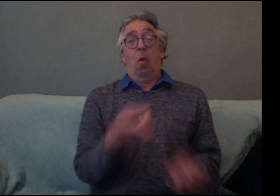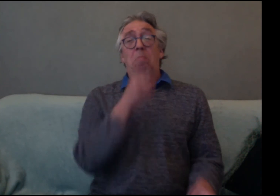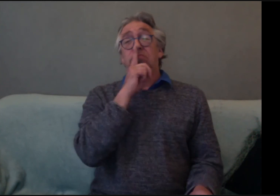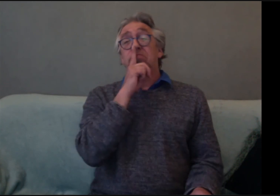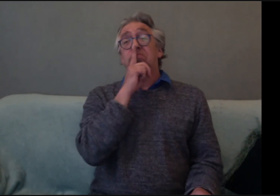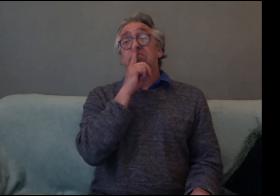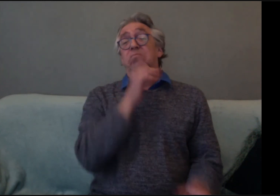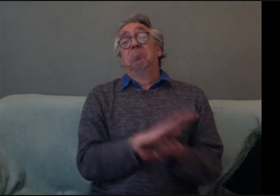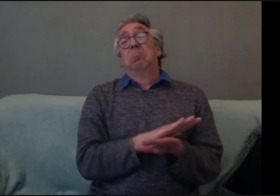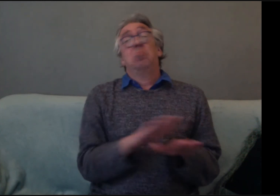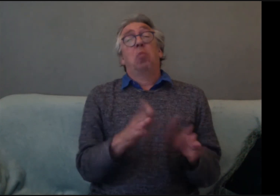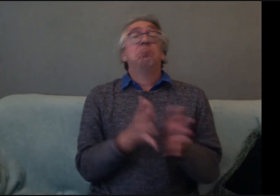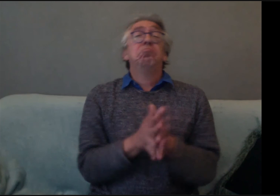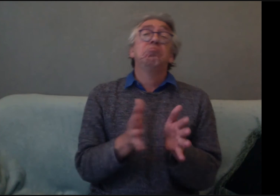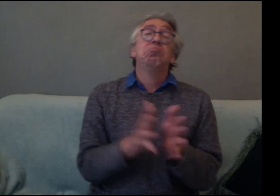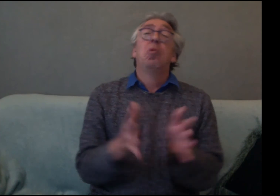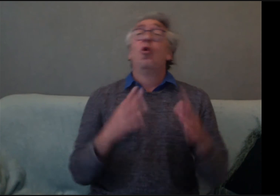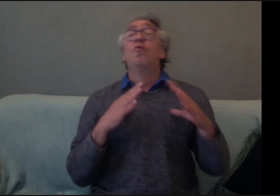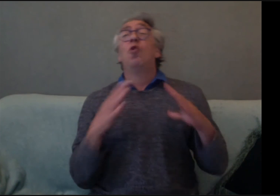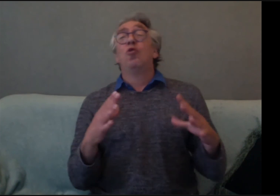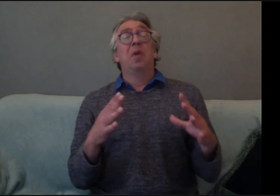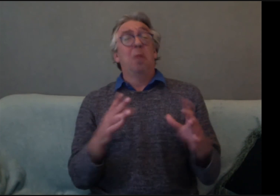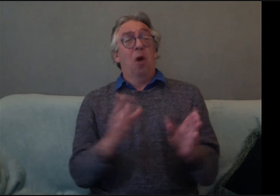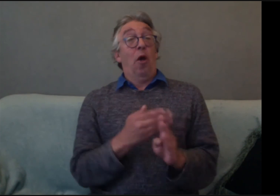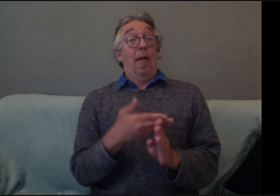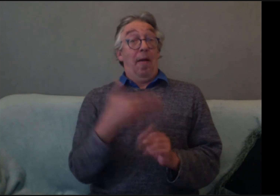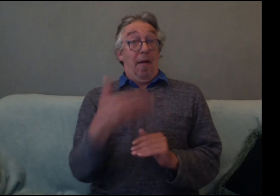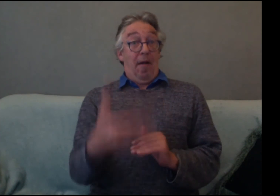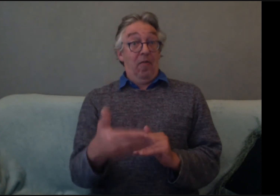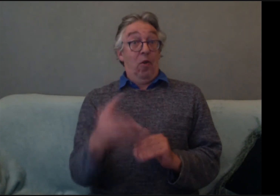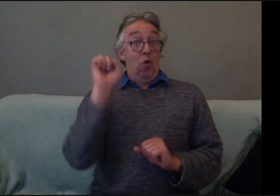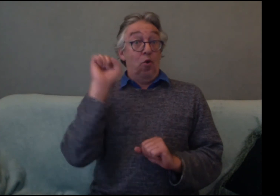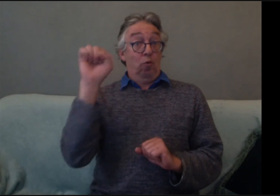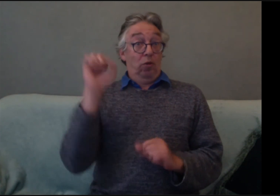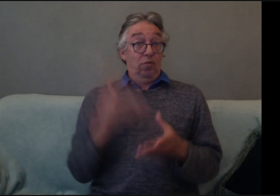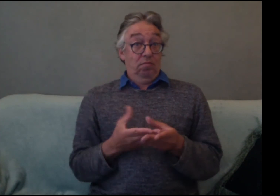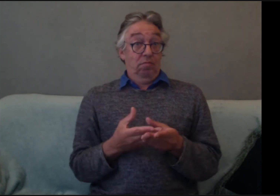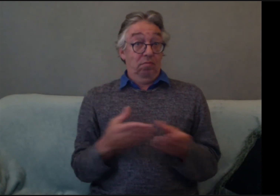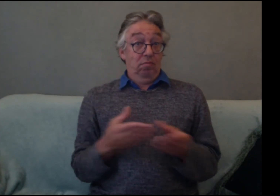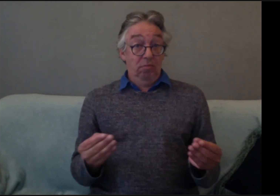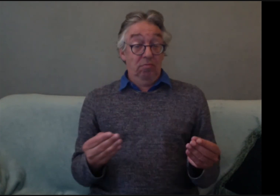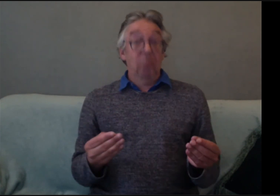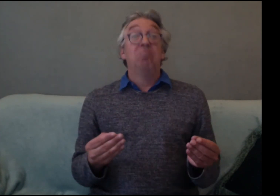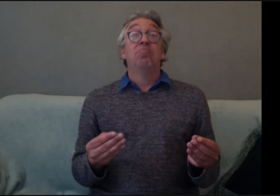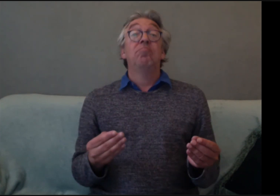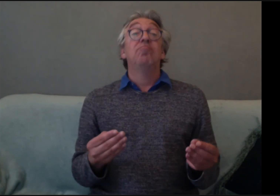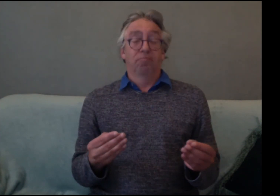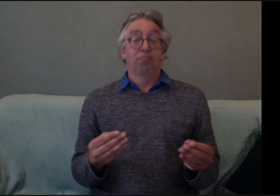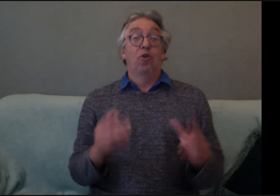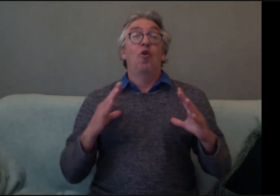And I went to an organization not far from the place